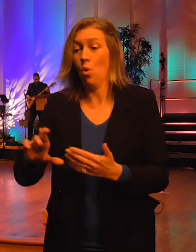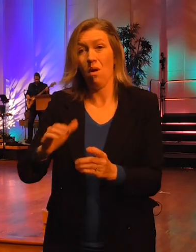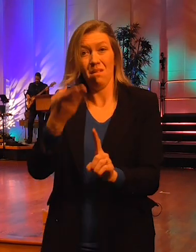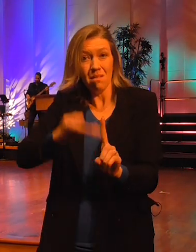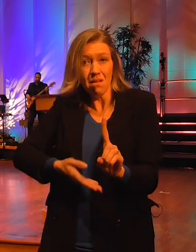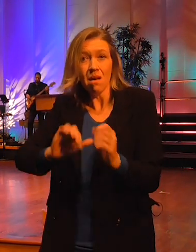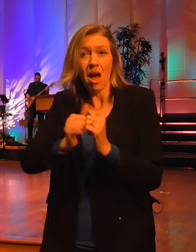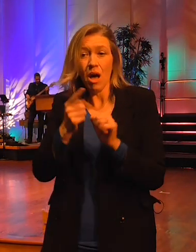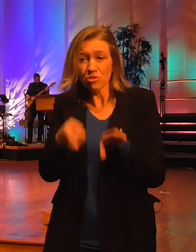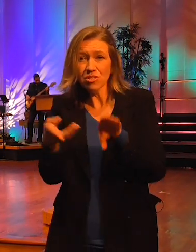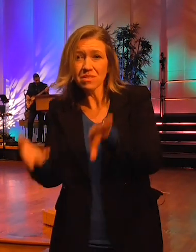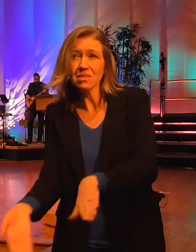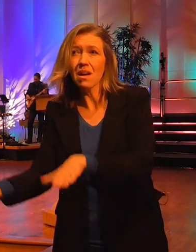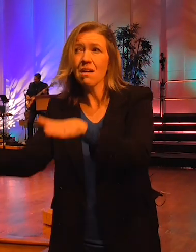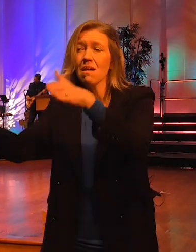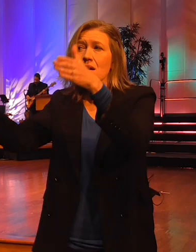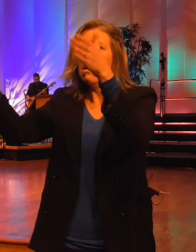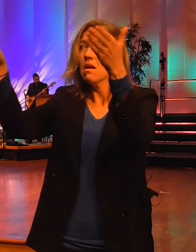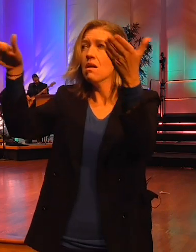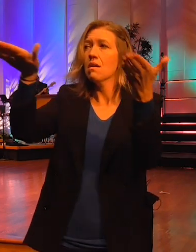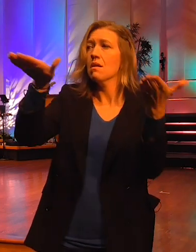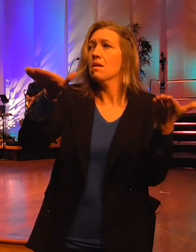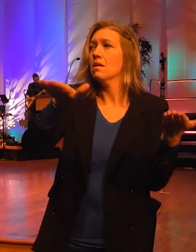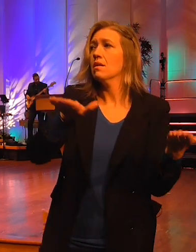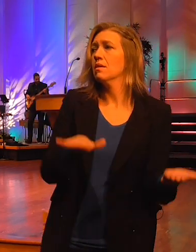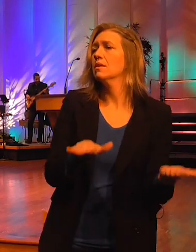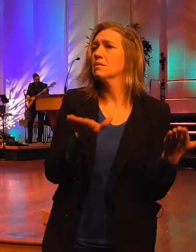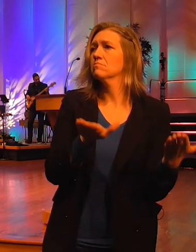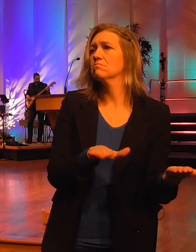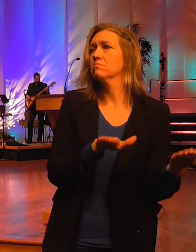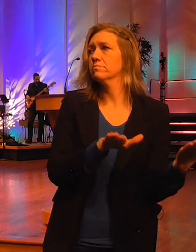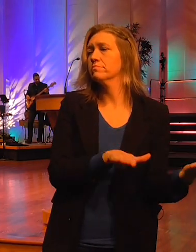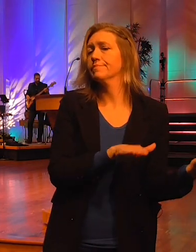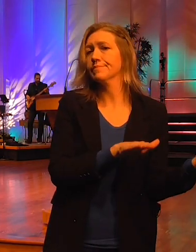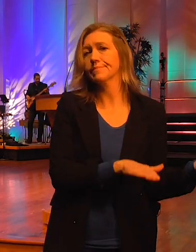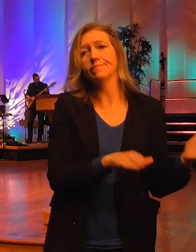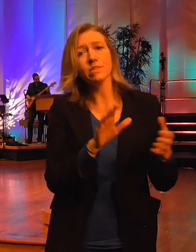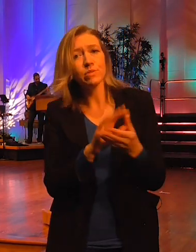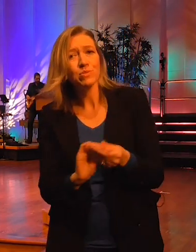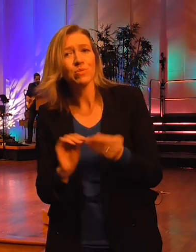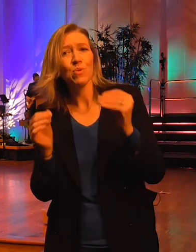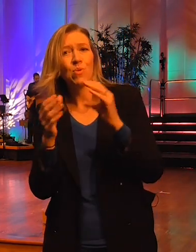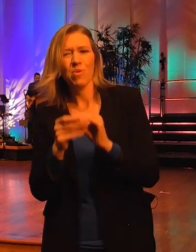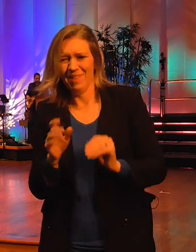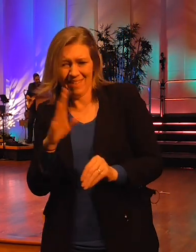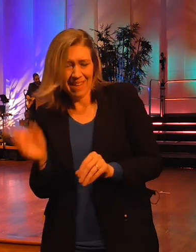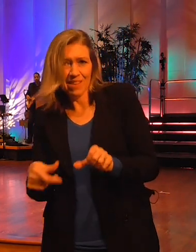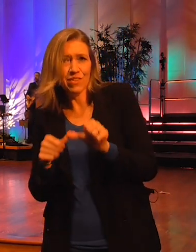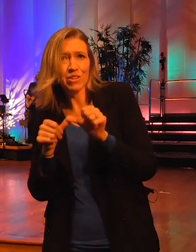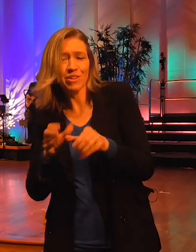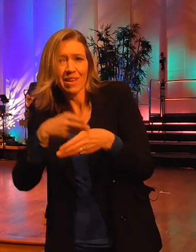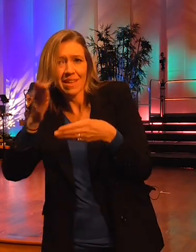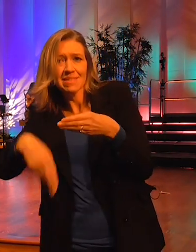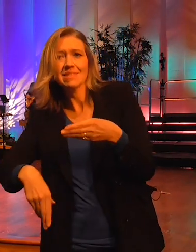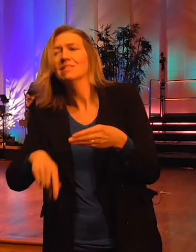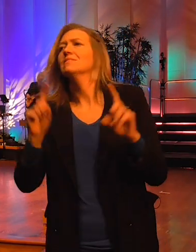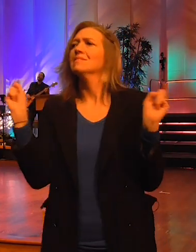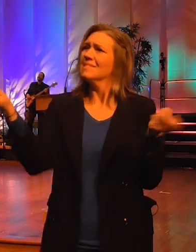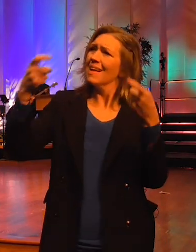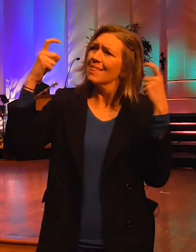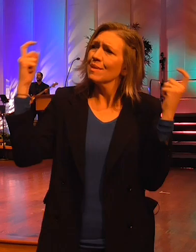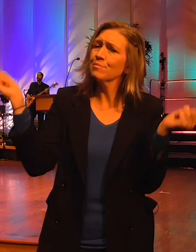died the St Cate the year